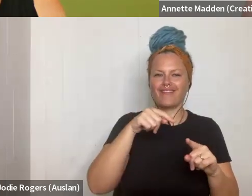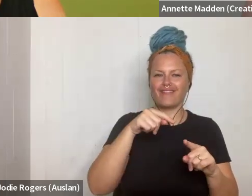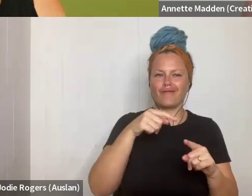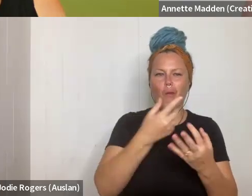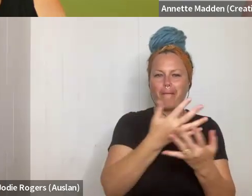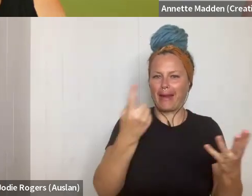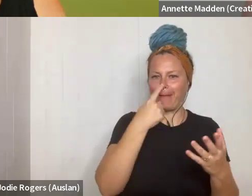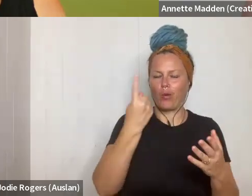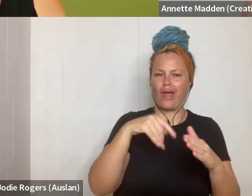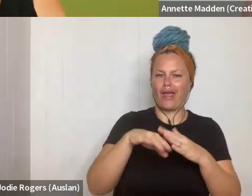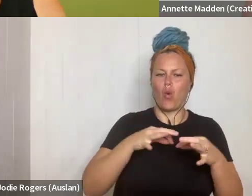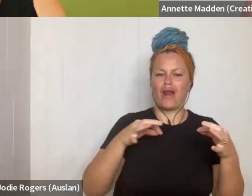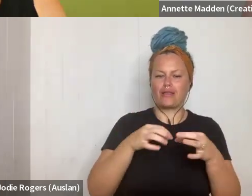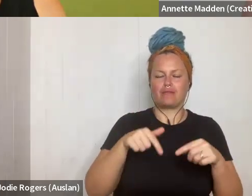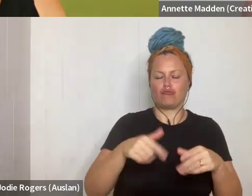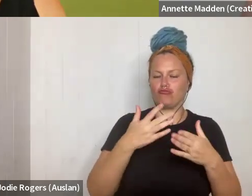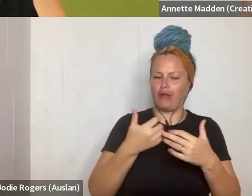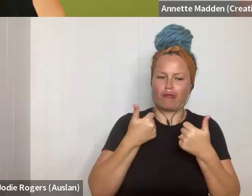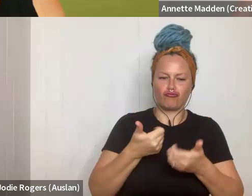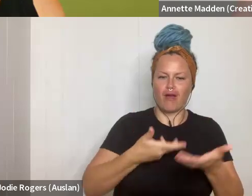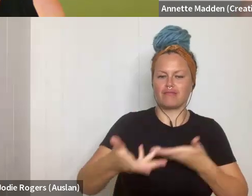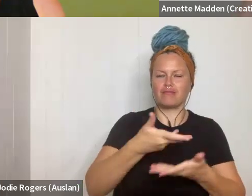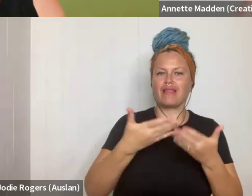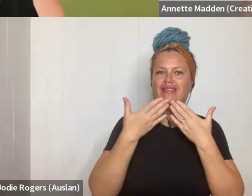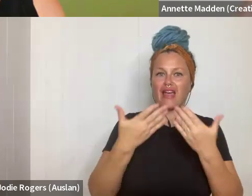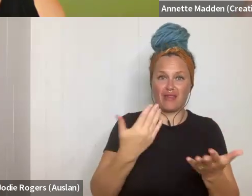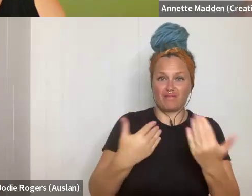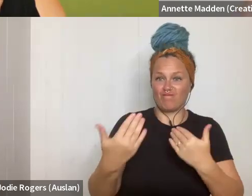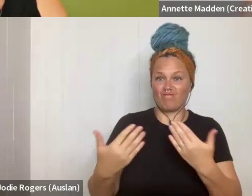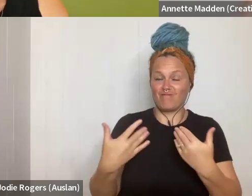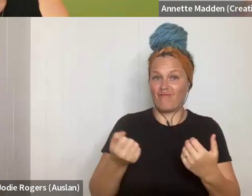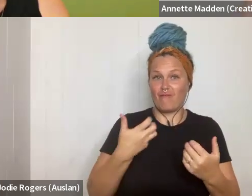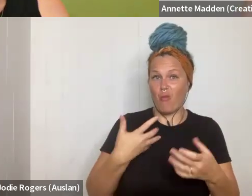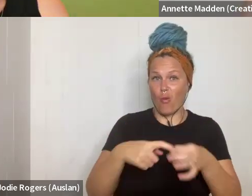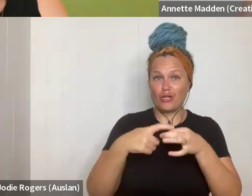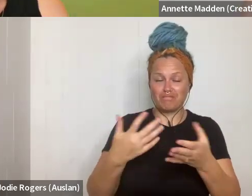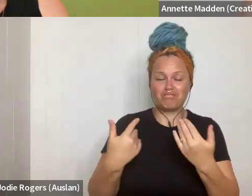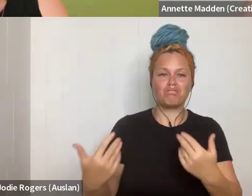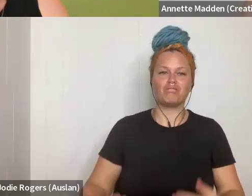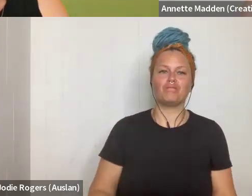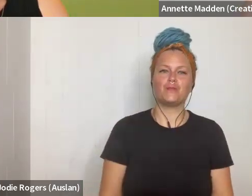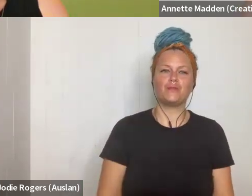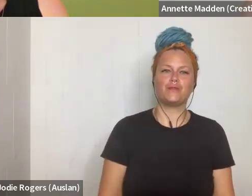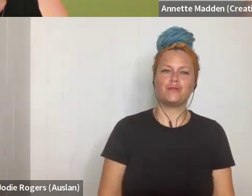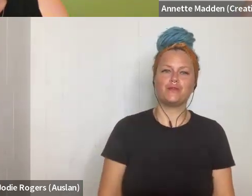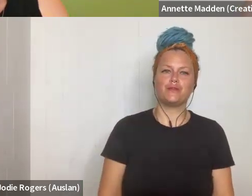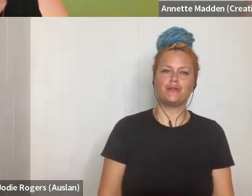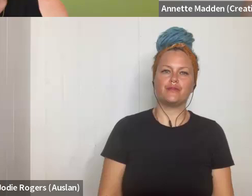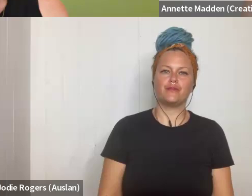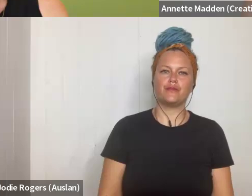that people are thinking about and no doubt they are common threads for numberless people and organisations